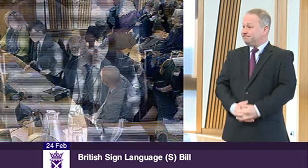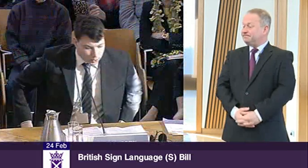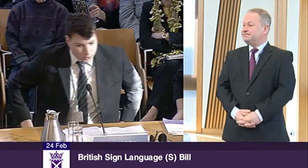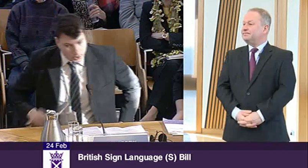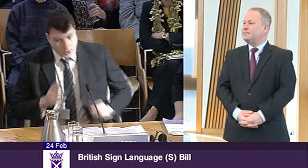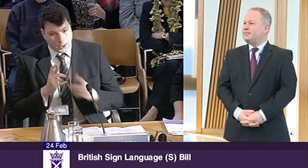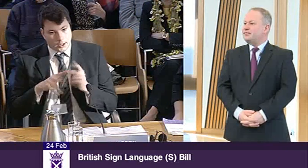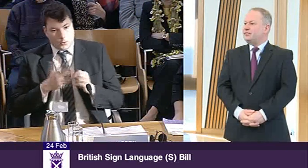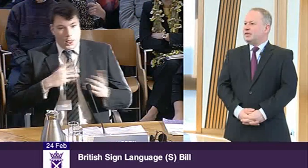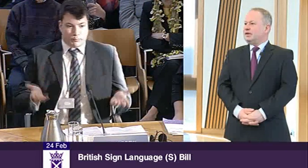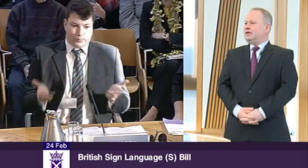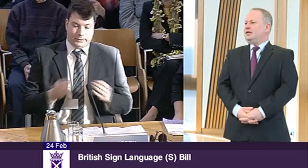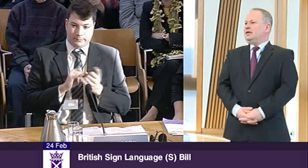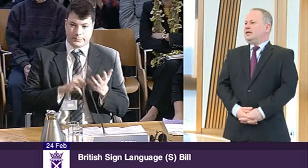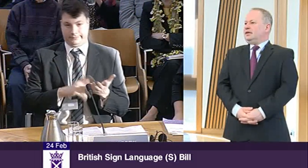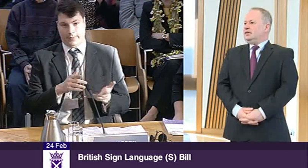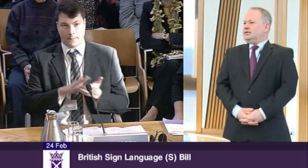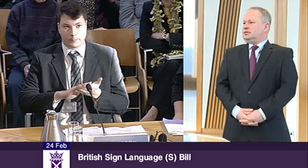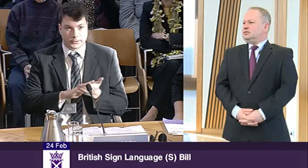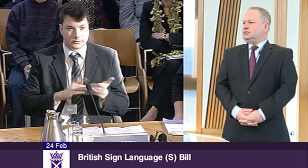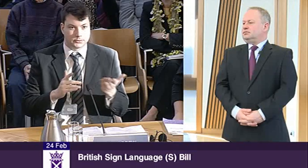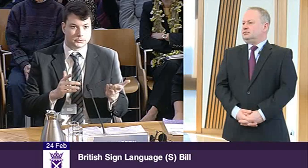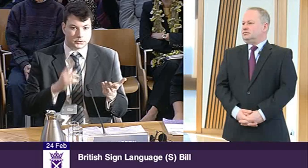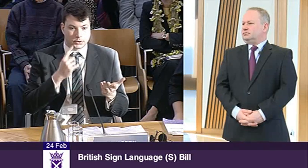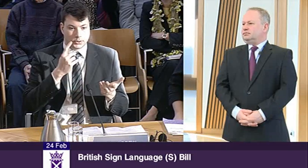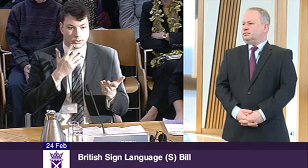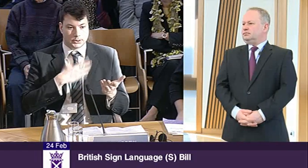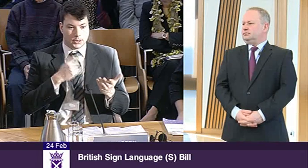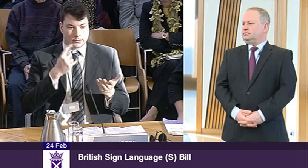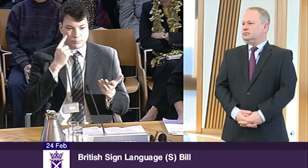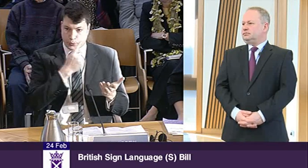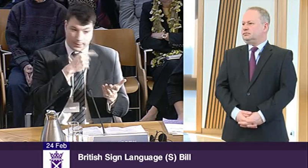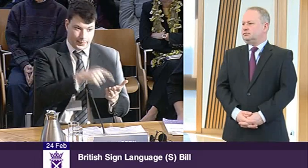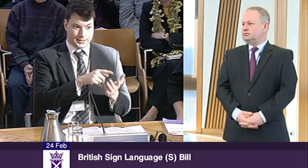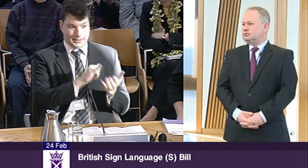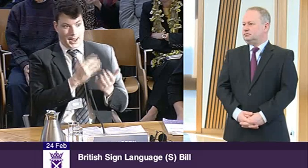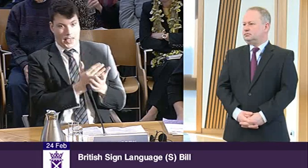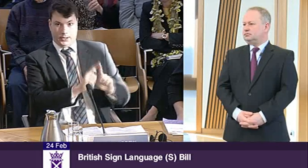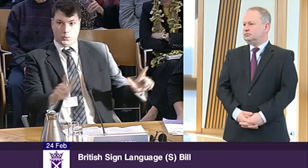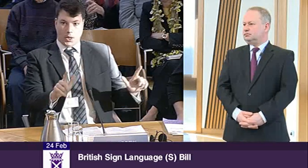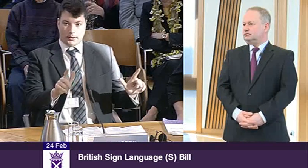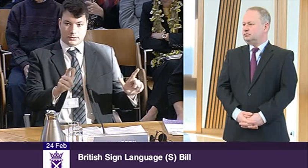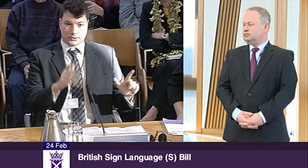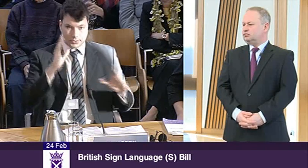Alan Drew: As was said earlier, promotion of BSL will prove that BSL is a language.